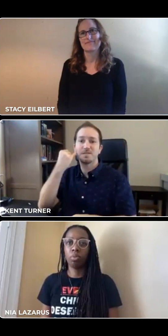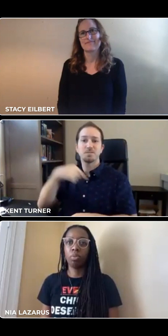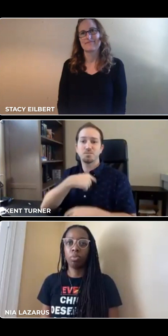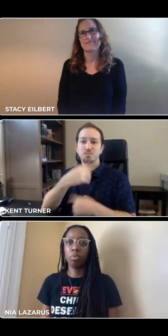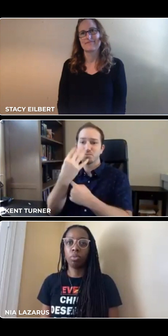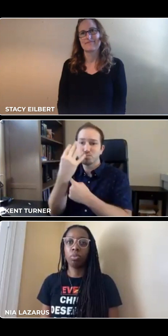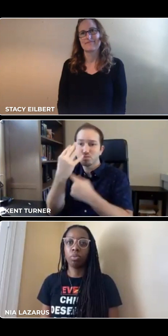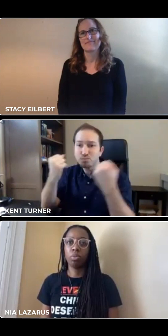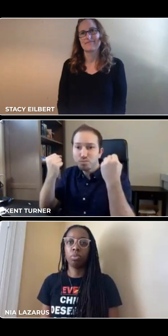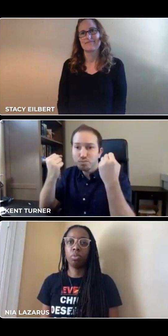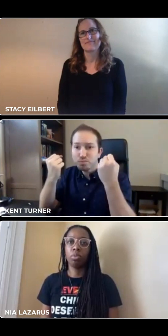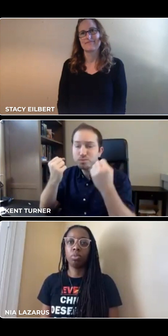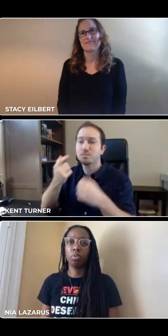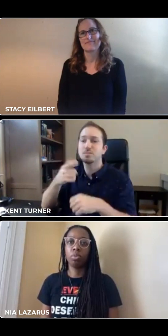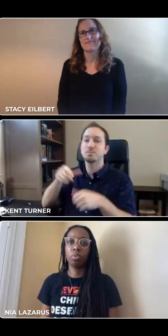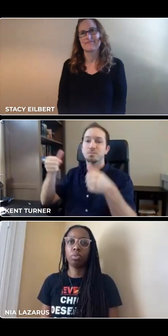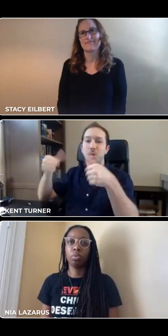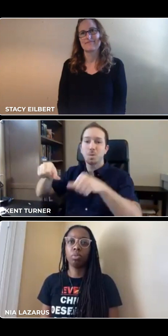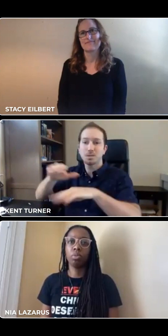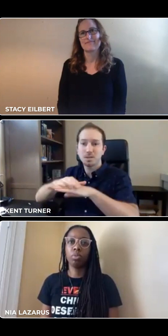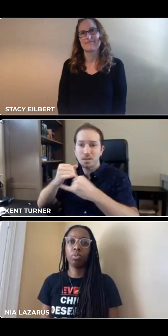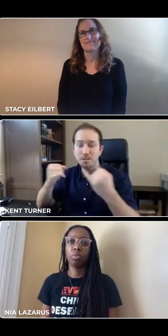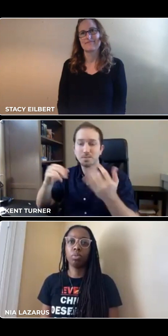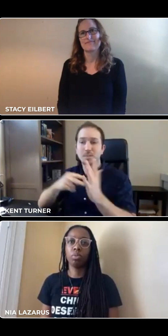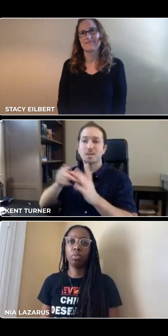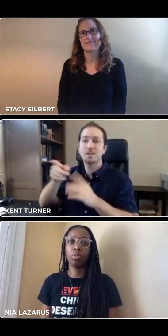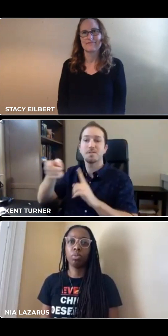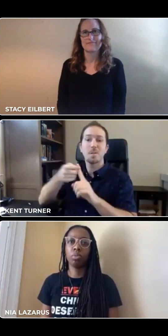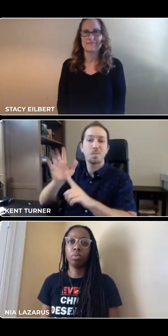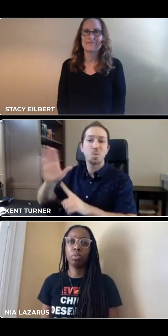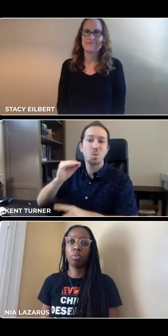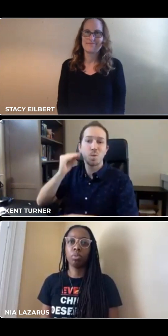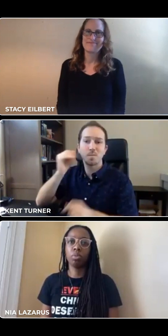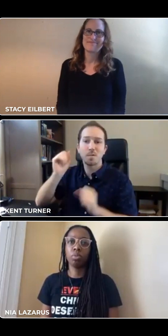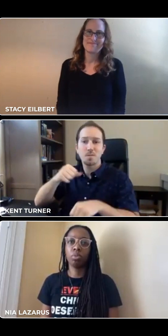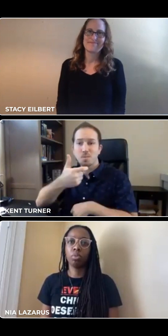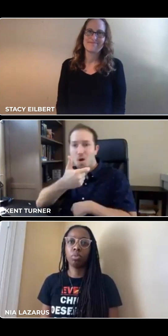to ease through their frustrations. So, with the self-paced model, or type of teaching